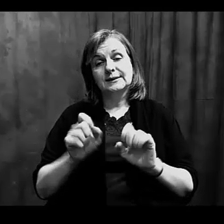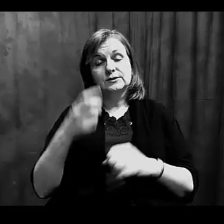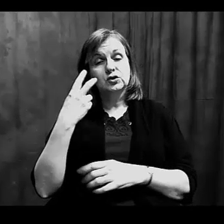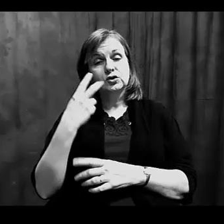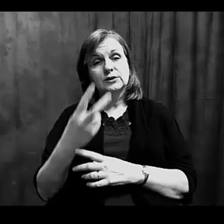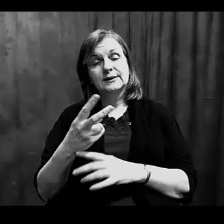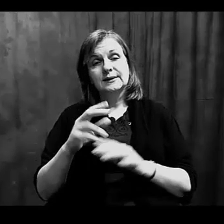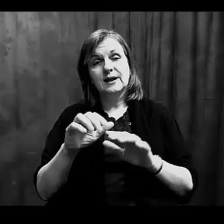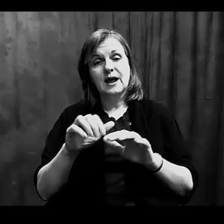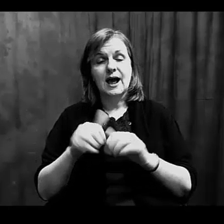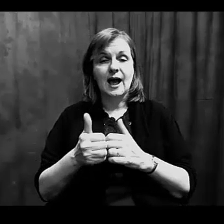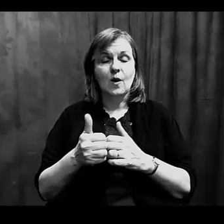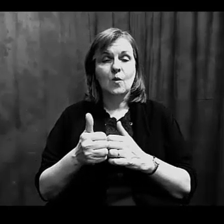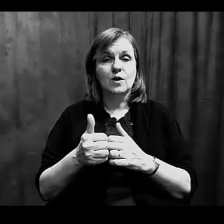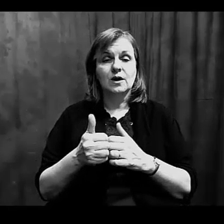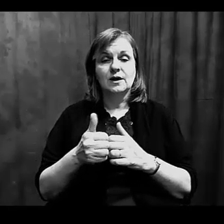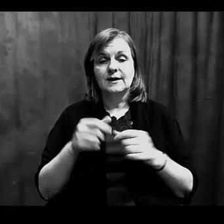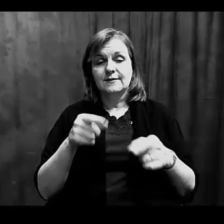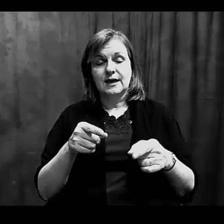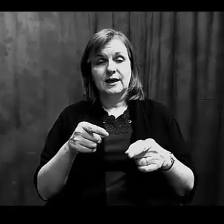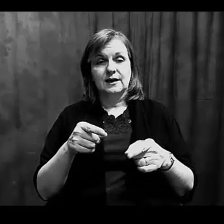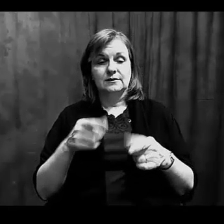what about this guy? see this guy in here? [leaf outline]